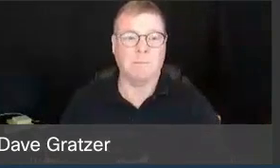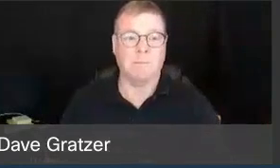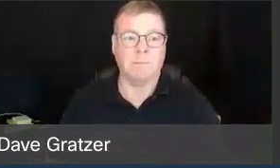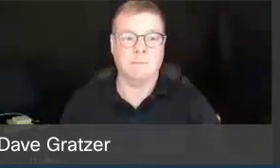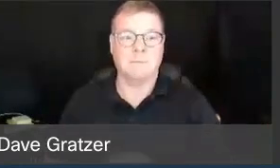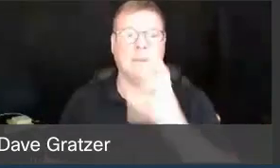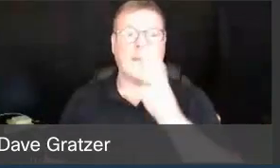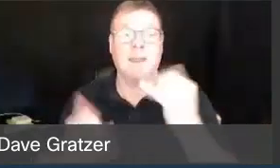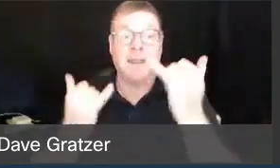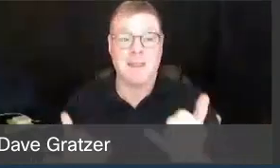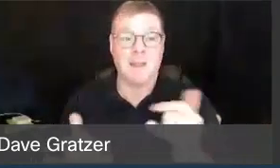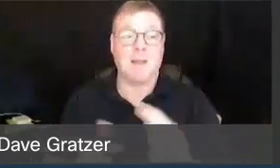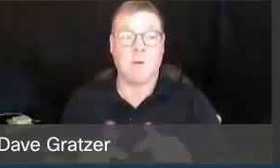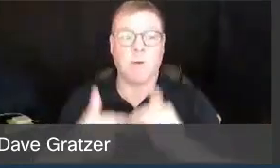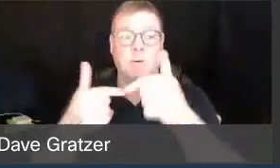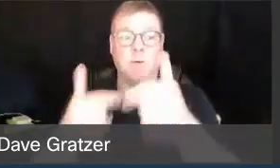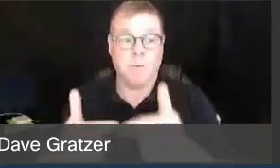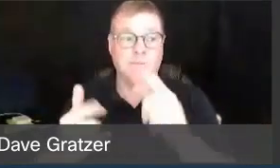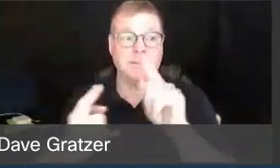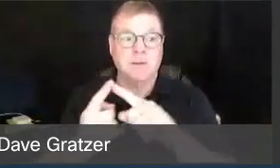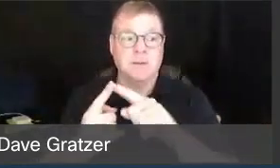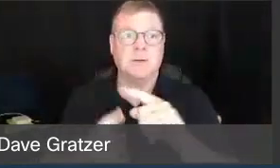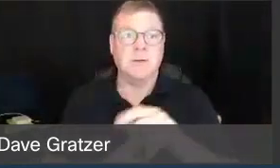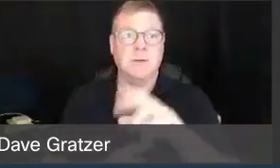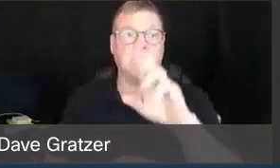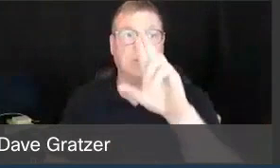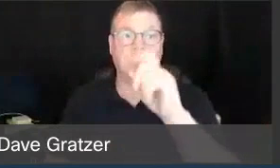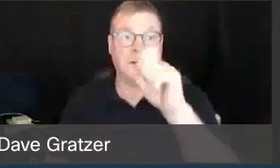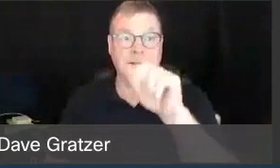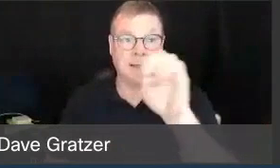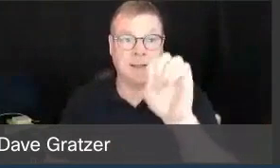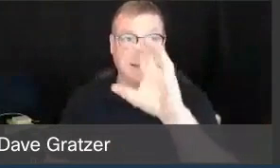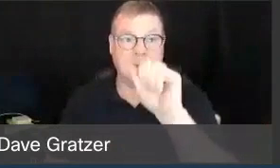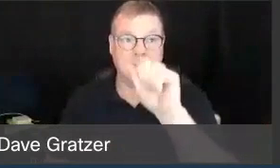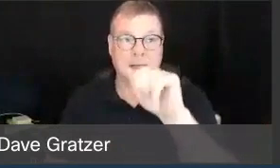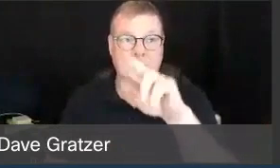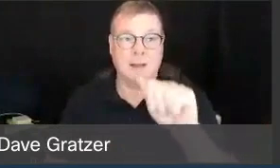now I'd like to turn this over to Roxanne Castaneda, who is the Public Health Advisor